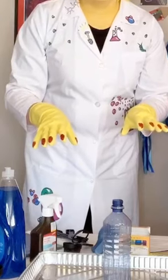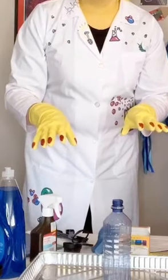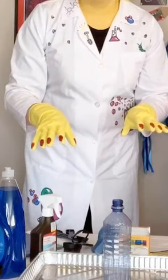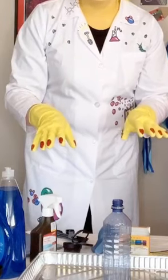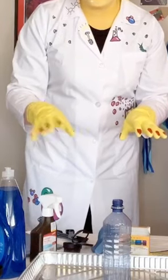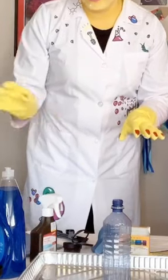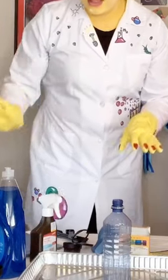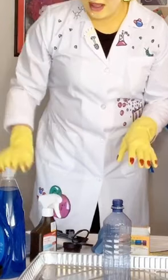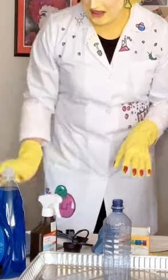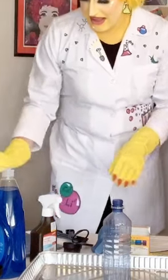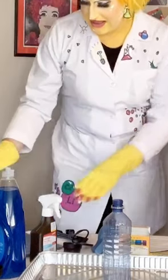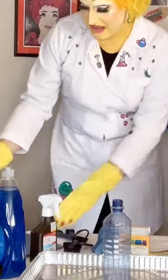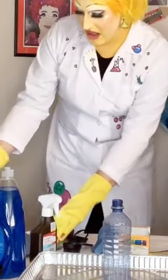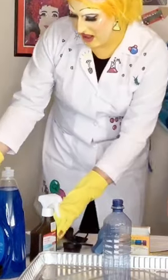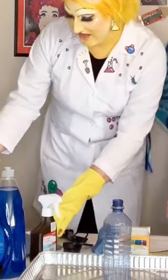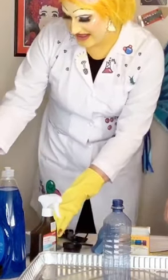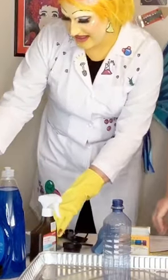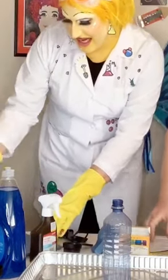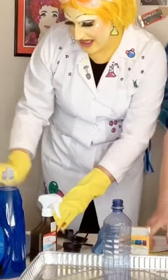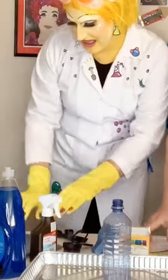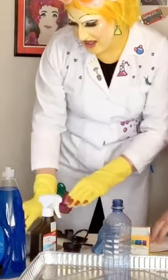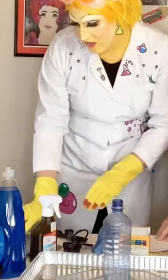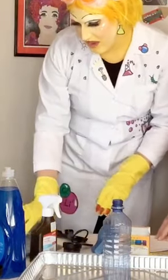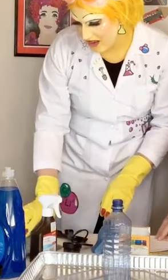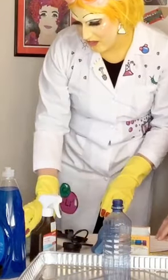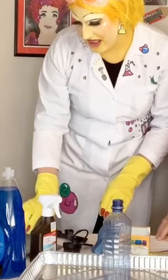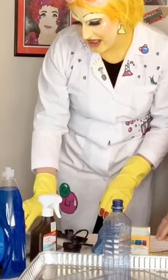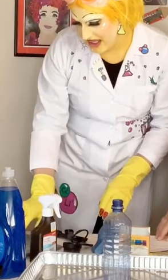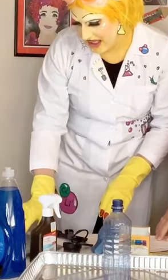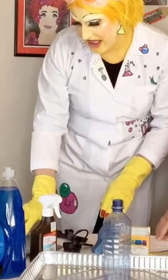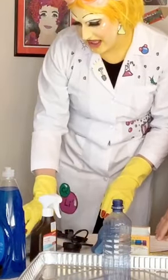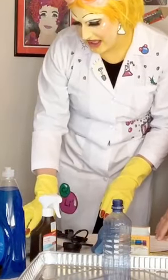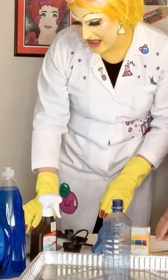out here. I'm gonna list off exactly what we need.